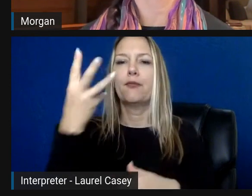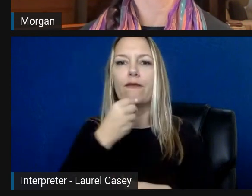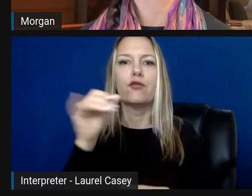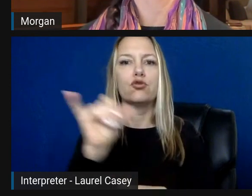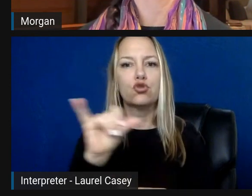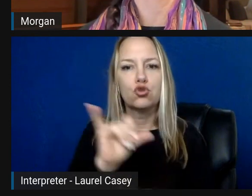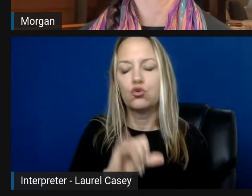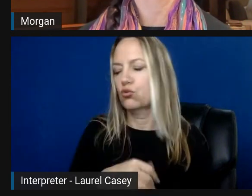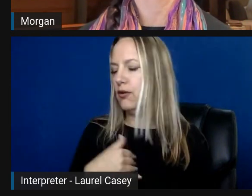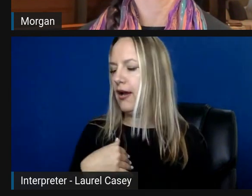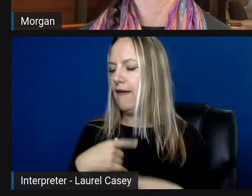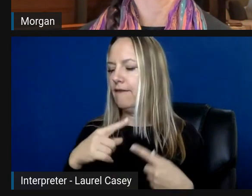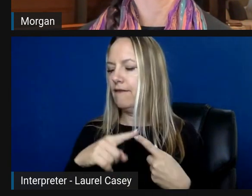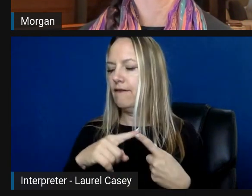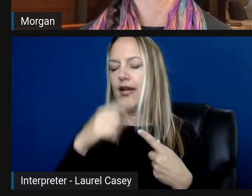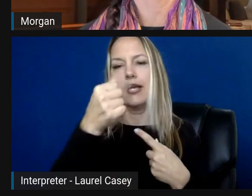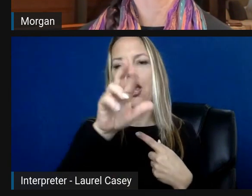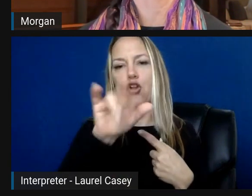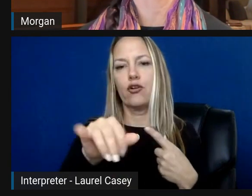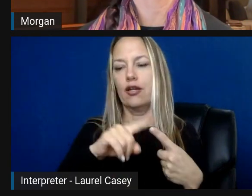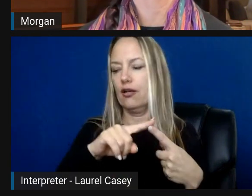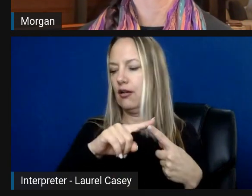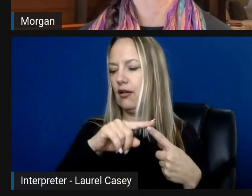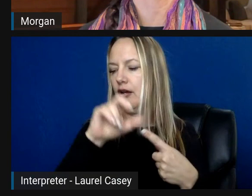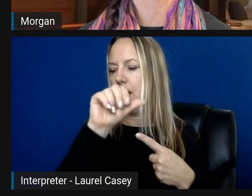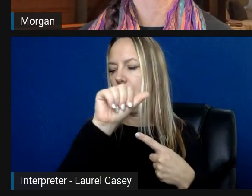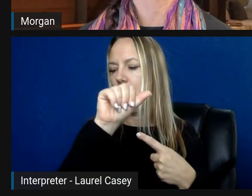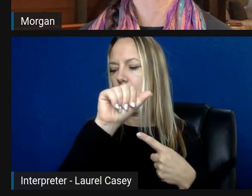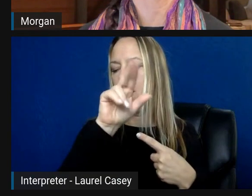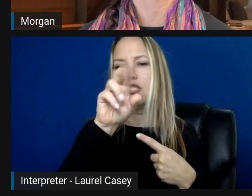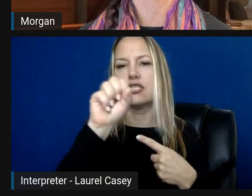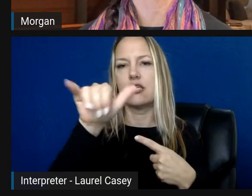and Steven Plummer. While you're waiting, don't forget to visit our sponsors' pages